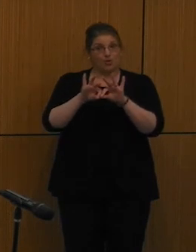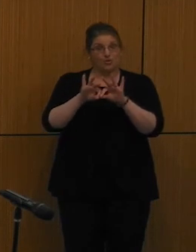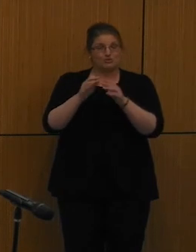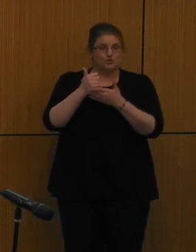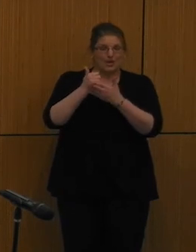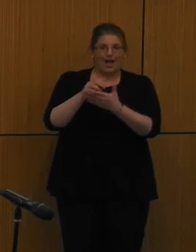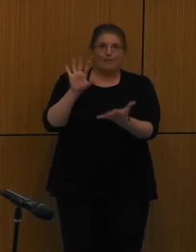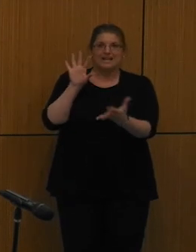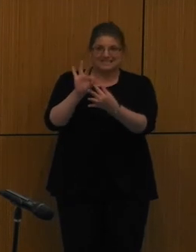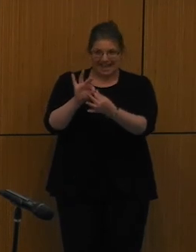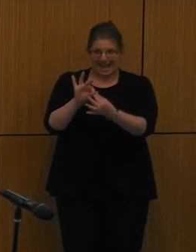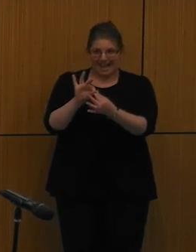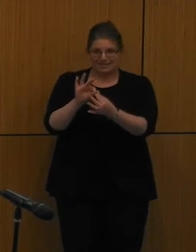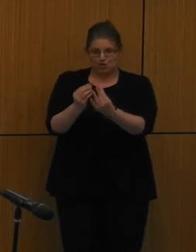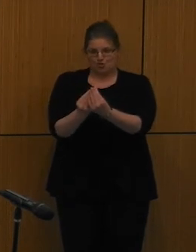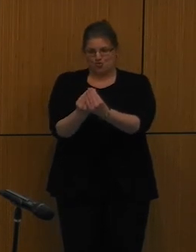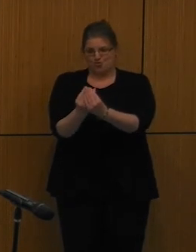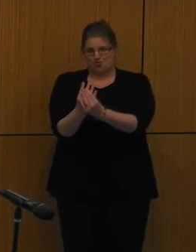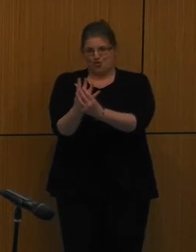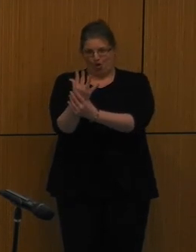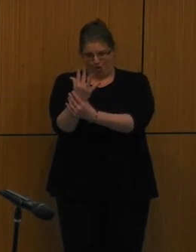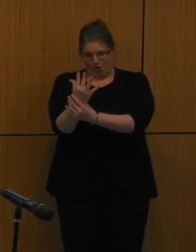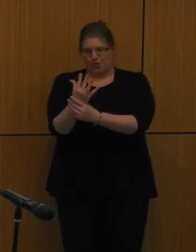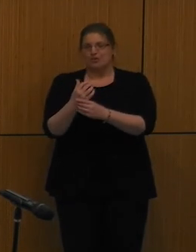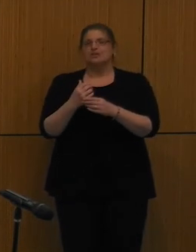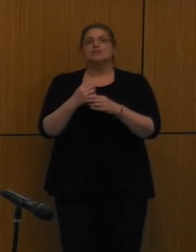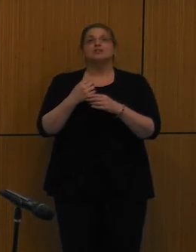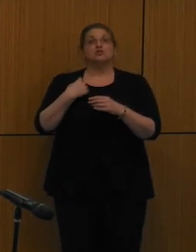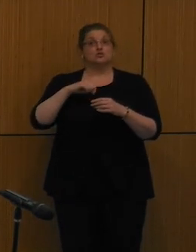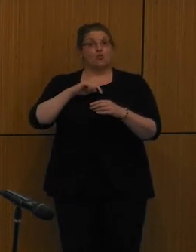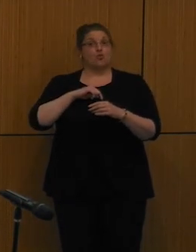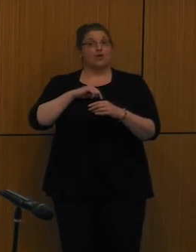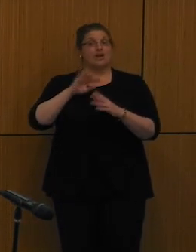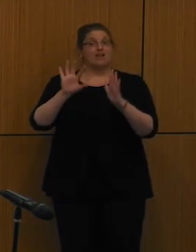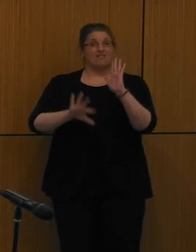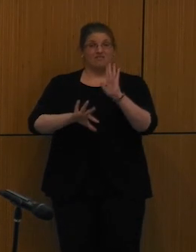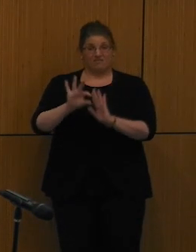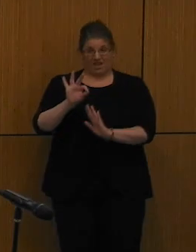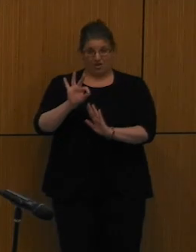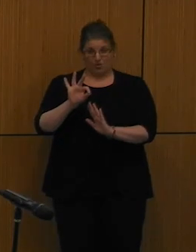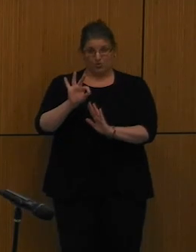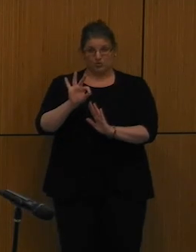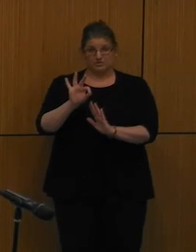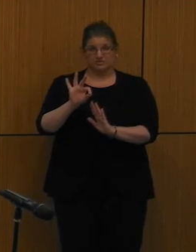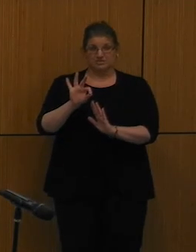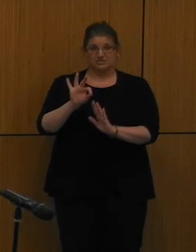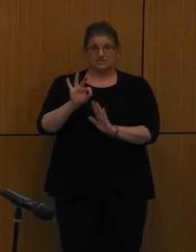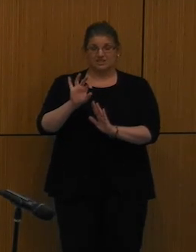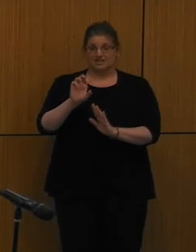colonize that material. What we have found in these, these are what we call enrichment cultures or mixed cultures.